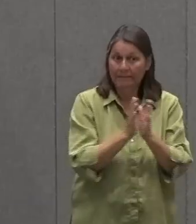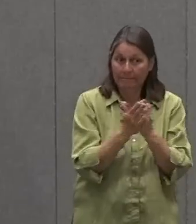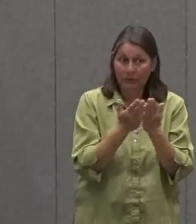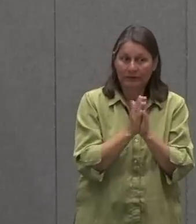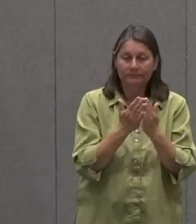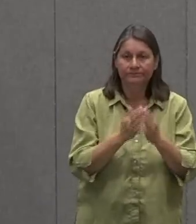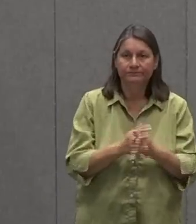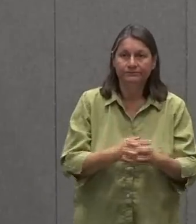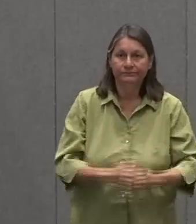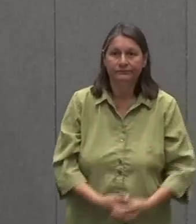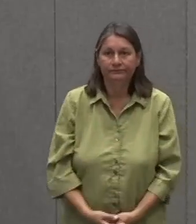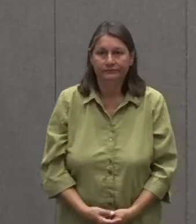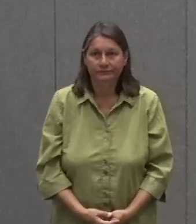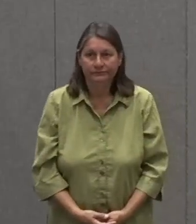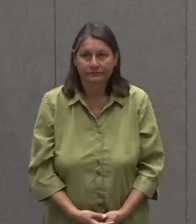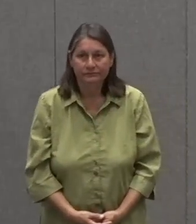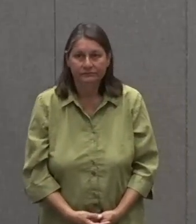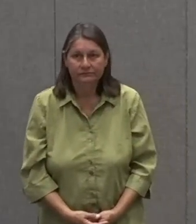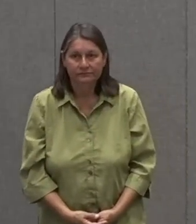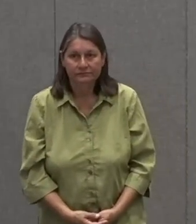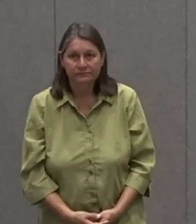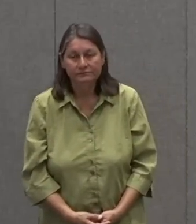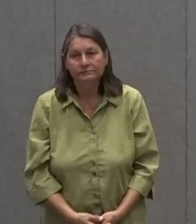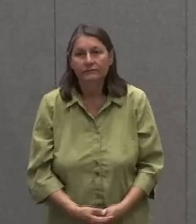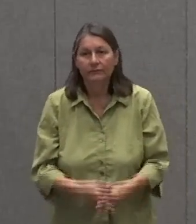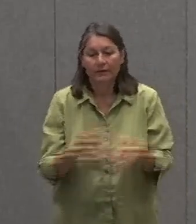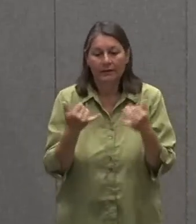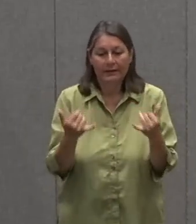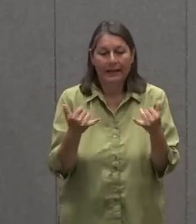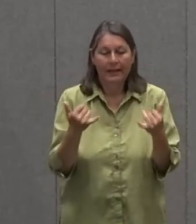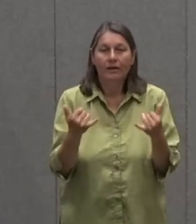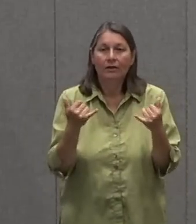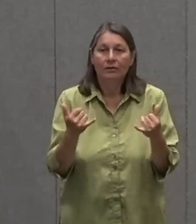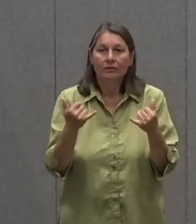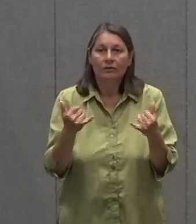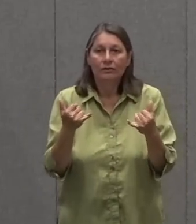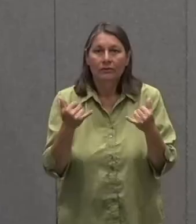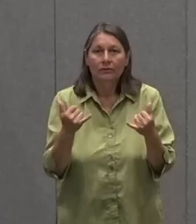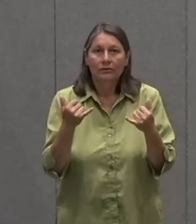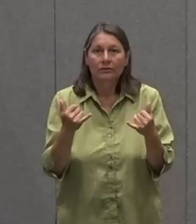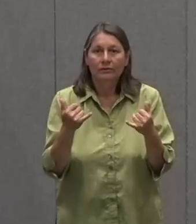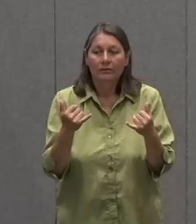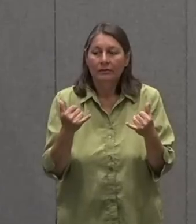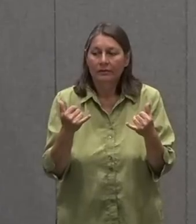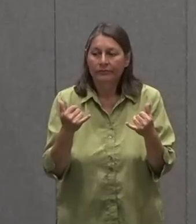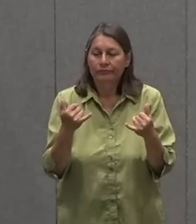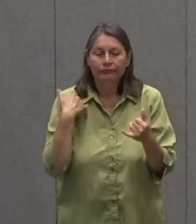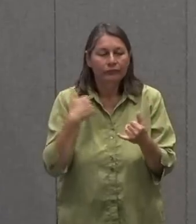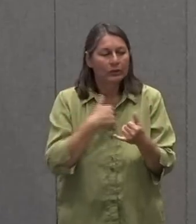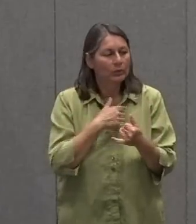so this time, we are doing a, I'm gonna say the word wrong, [Mrs. Sears] Liberian.